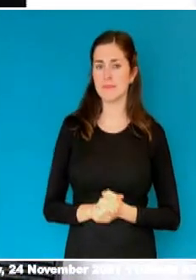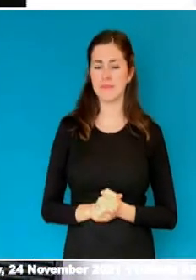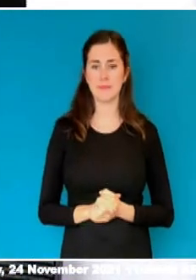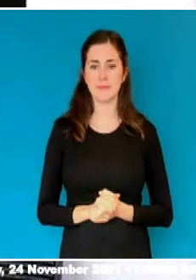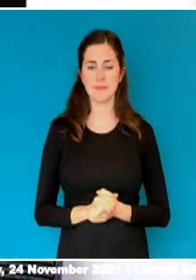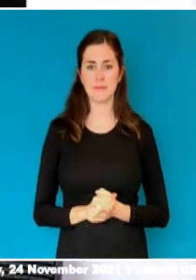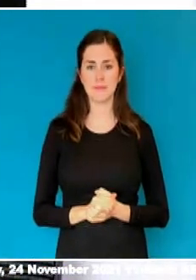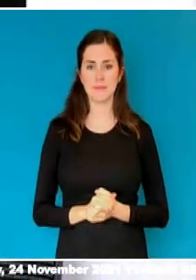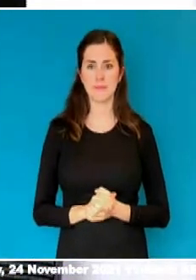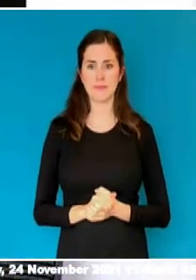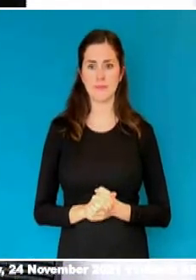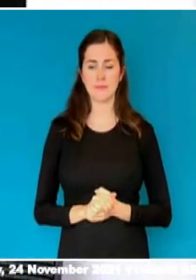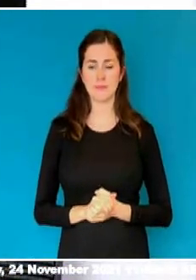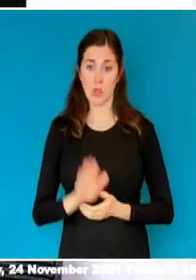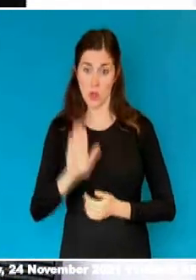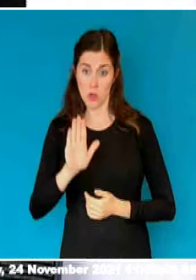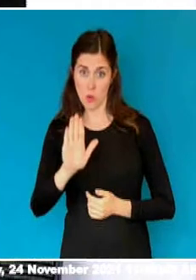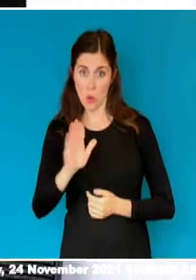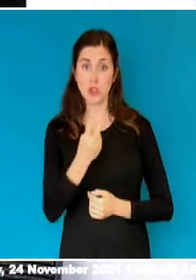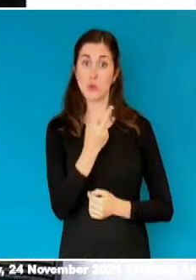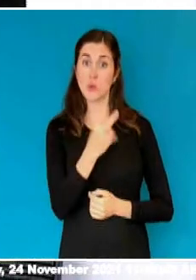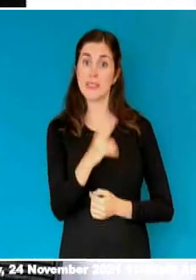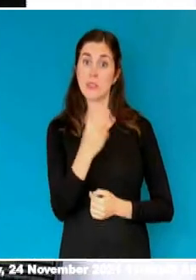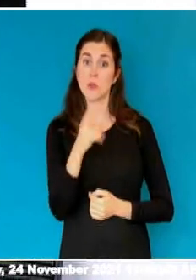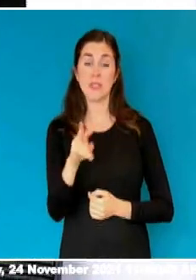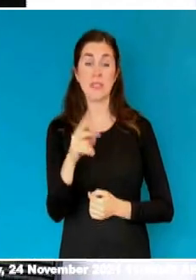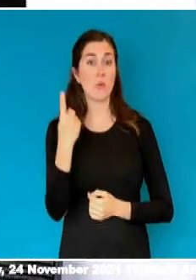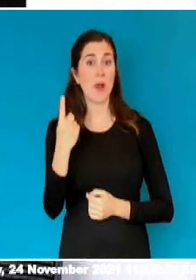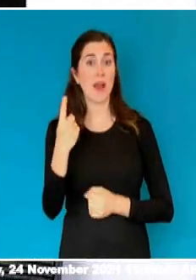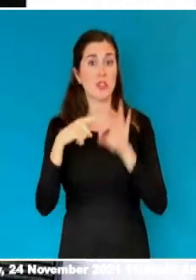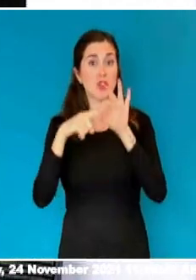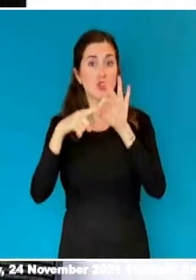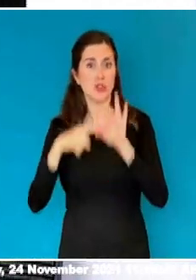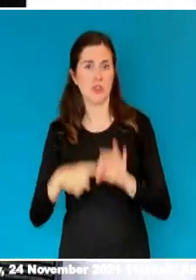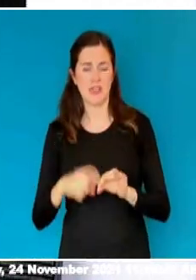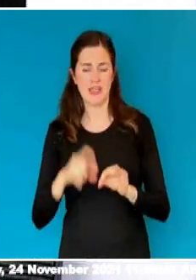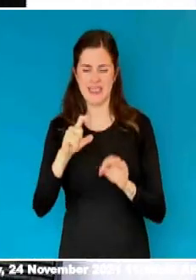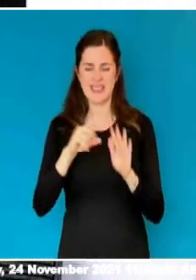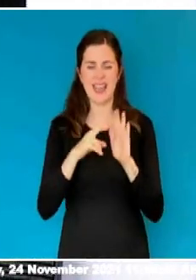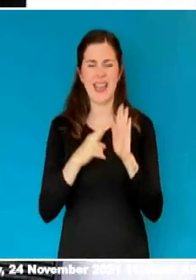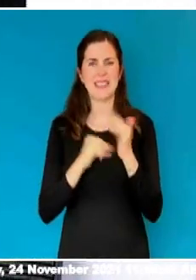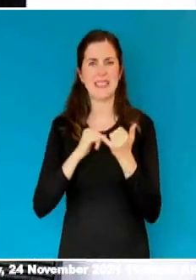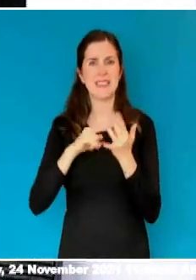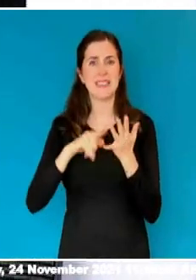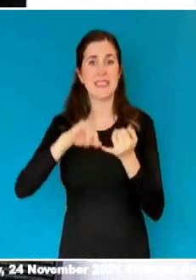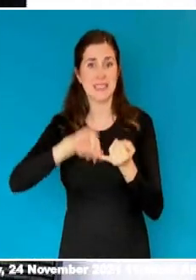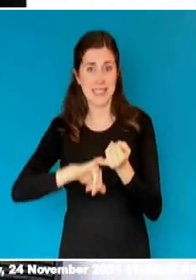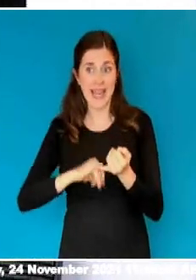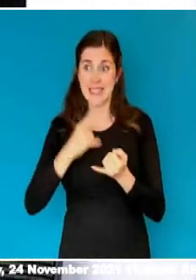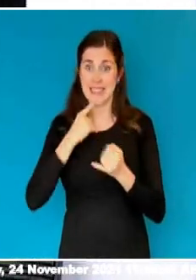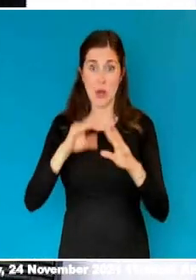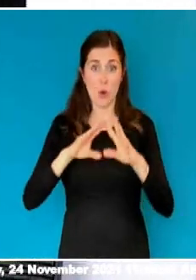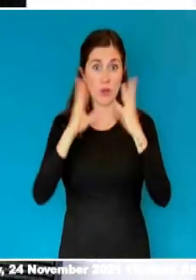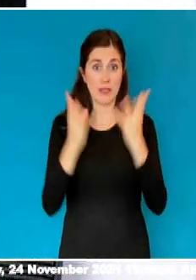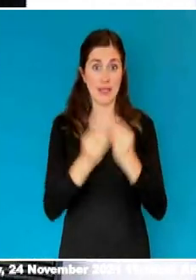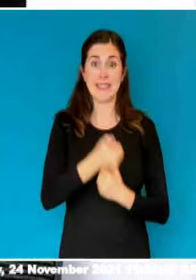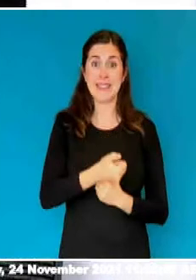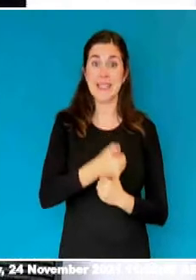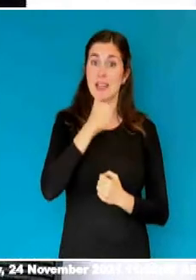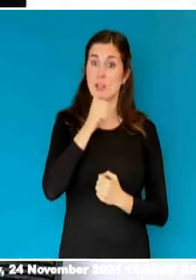In the 2021 survey, a record of 684 employees